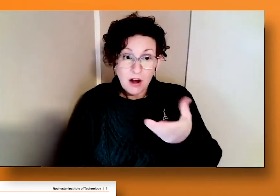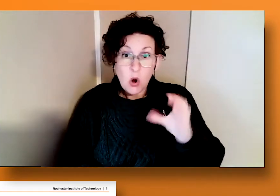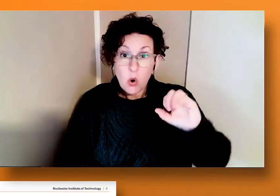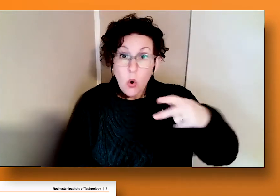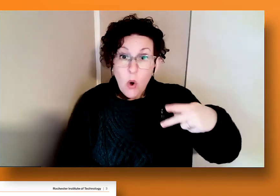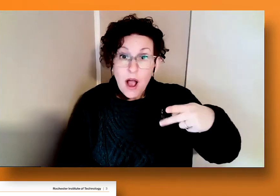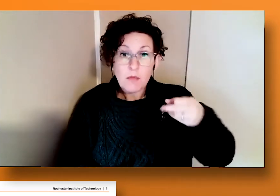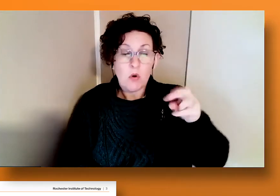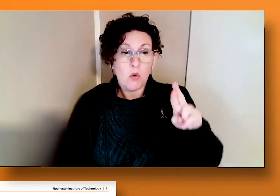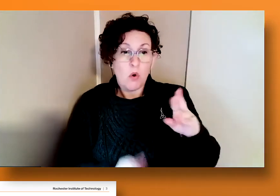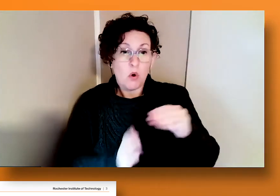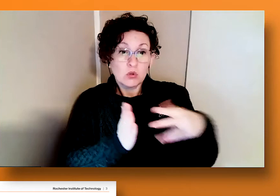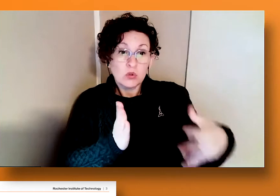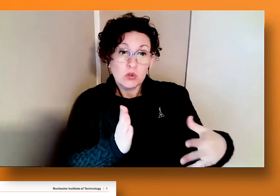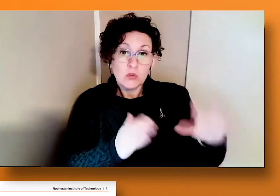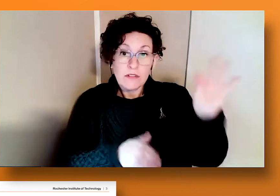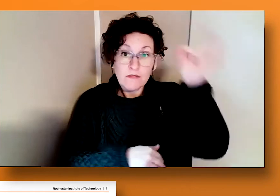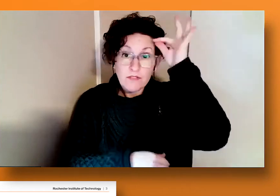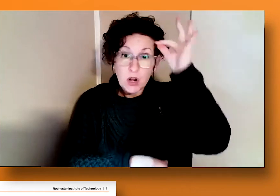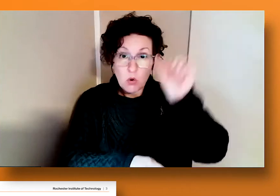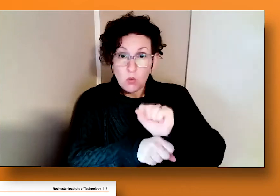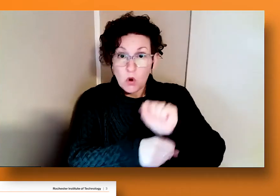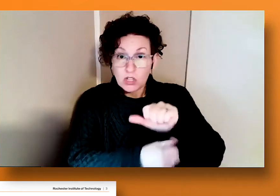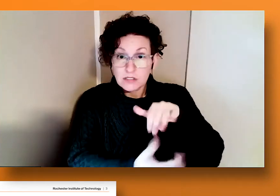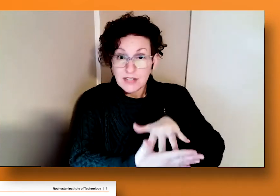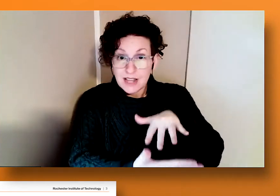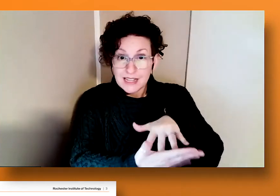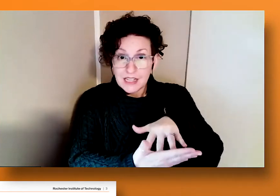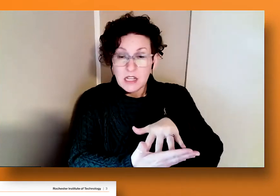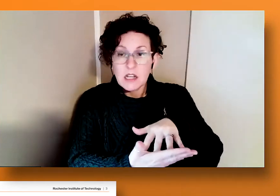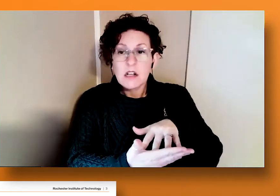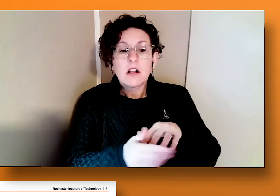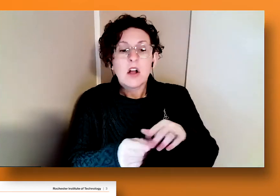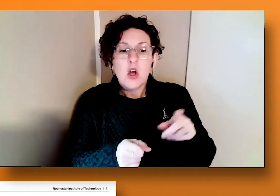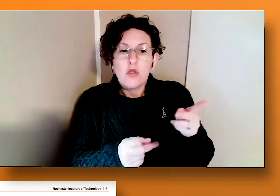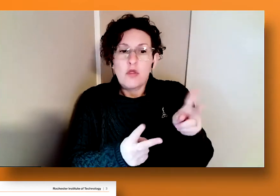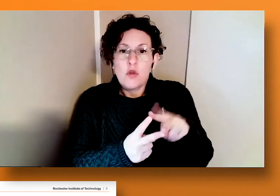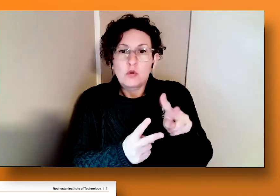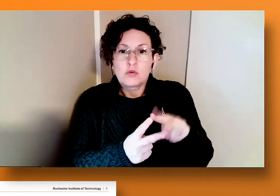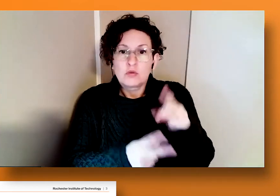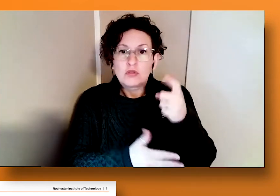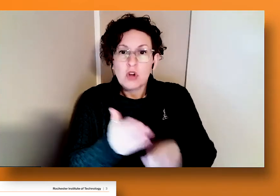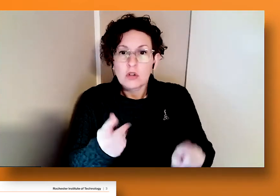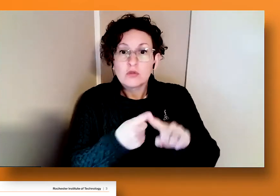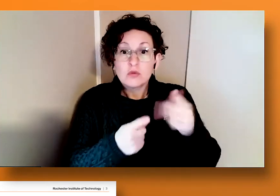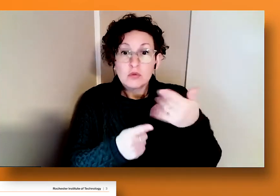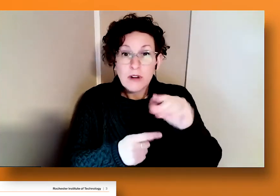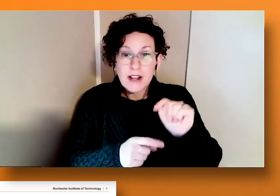a co-op or a student who's on federal work-study, those get charged to the grant a little bit differently.